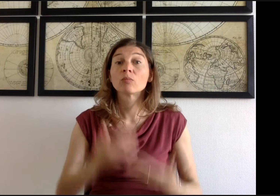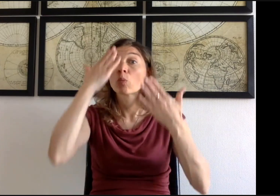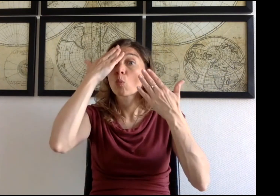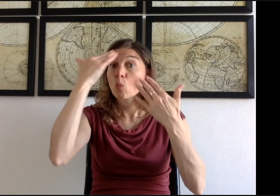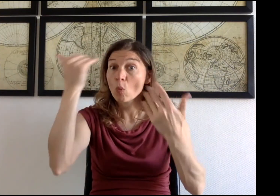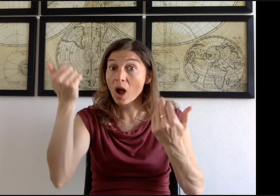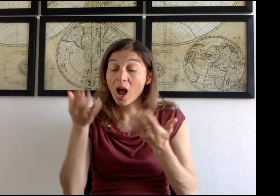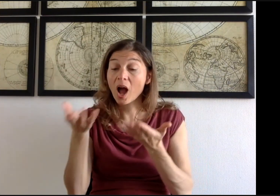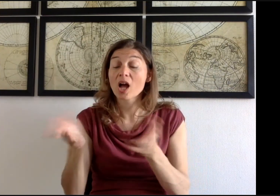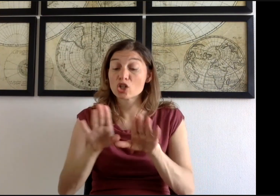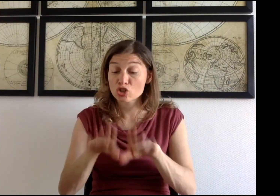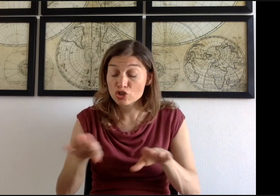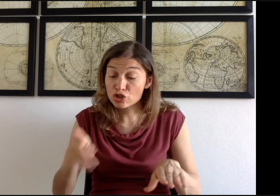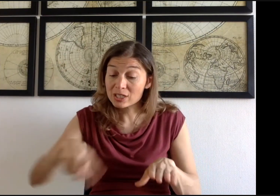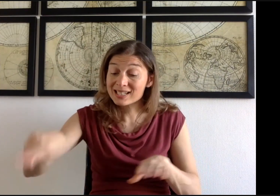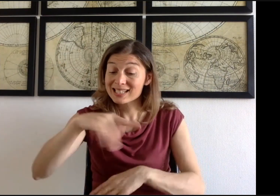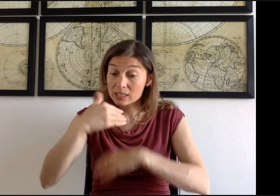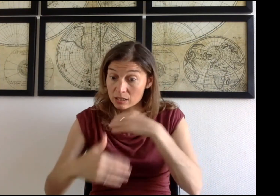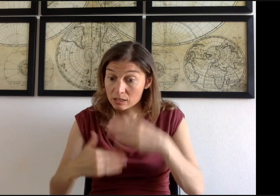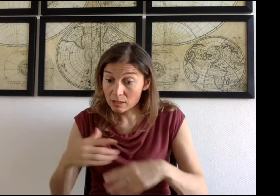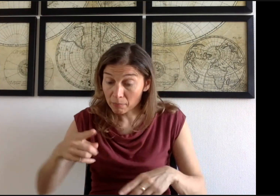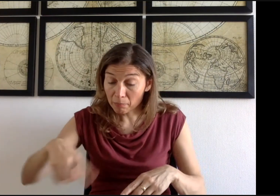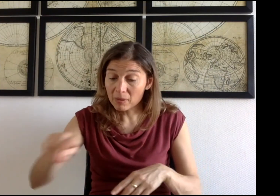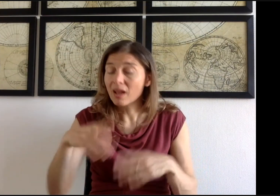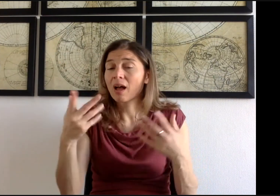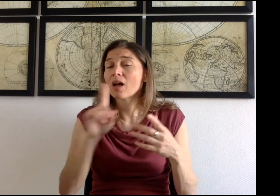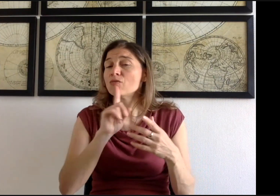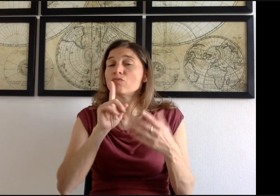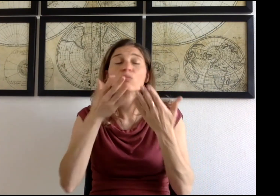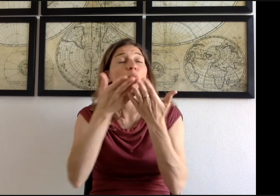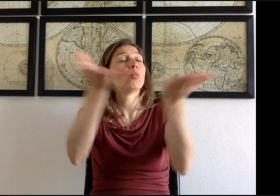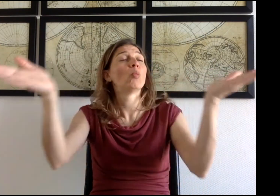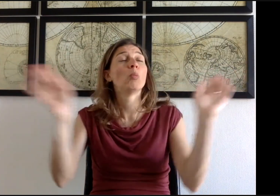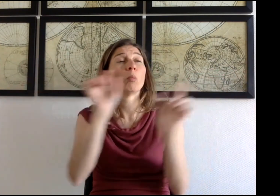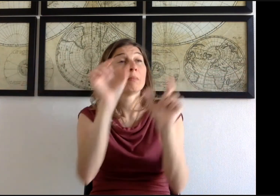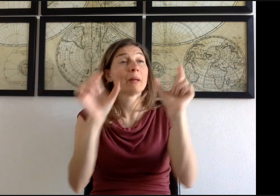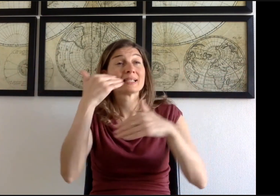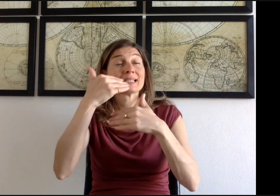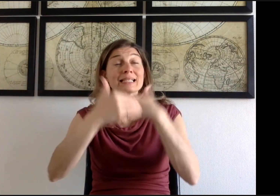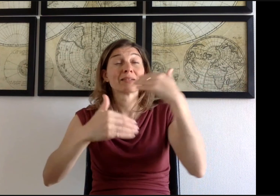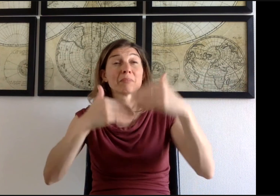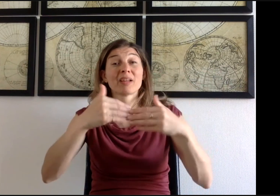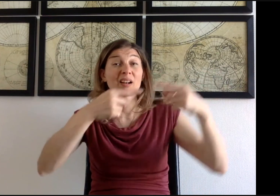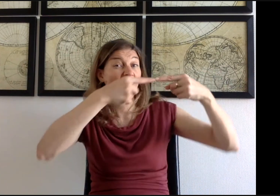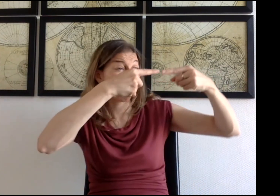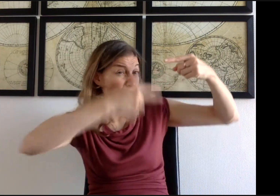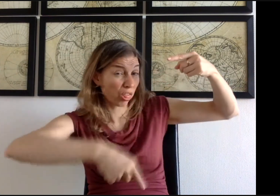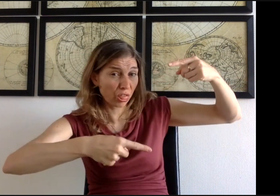and in general persons with disability face in Kosovo. [IN OTHER LANGUAGE]